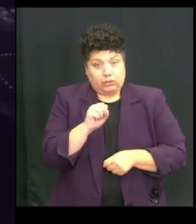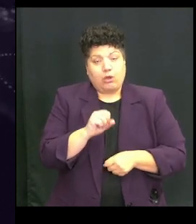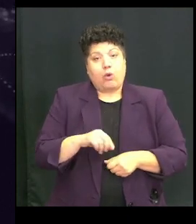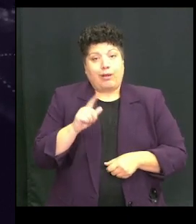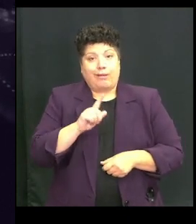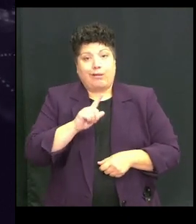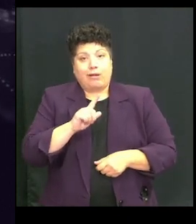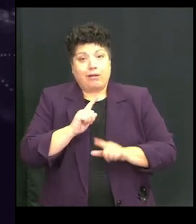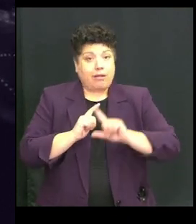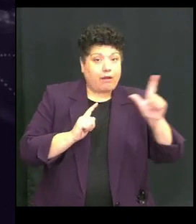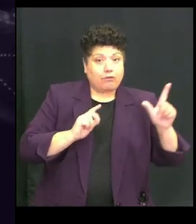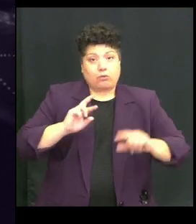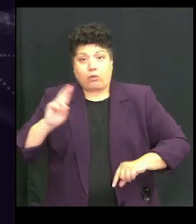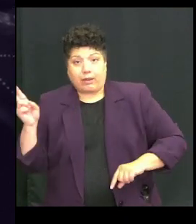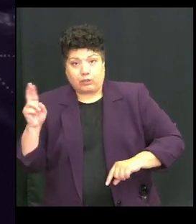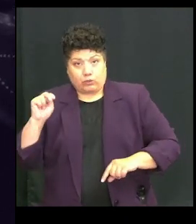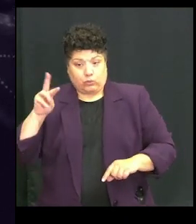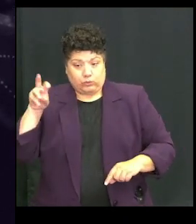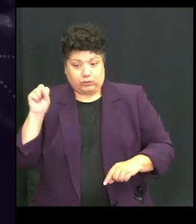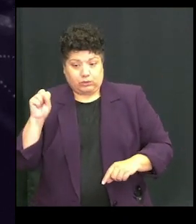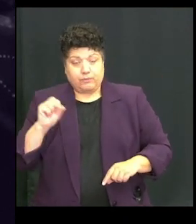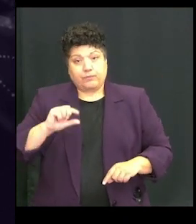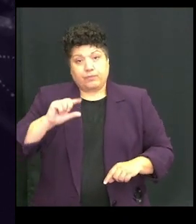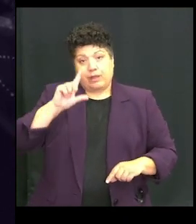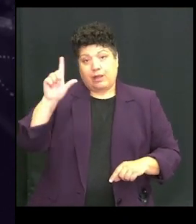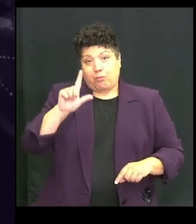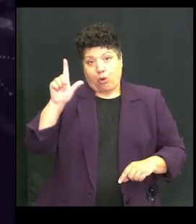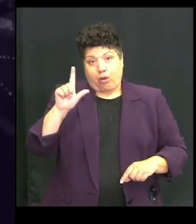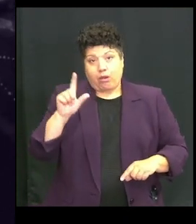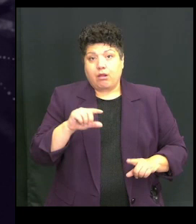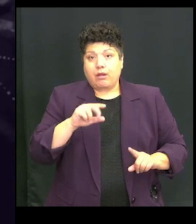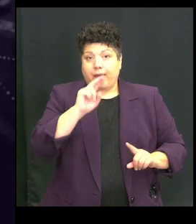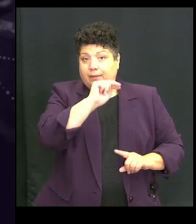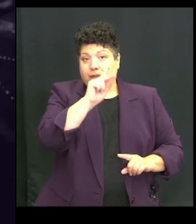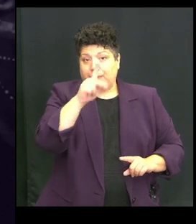Liberal and NDP partisans will be in red, and Conservatives will be in blue.